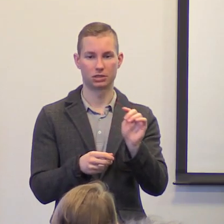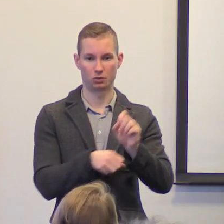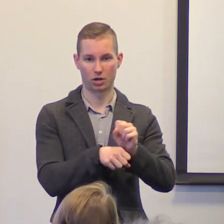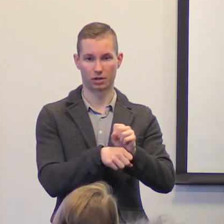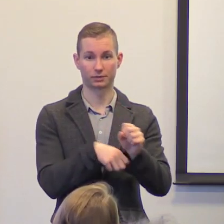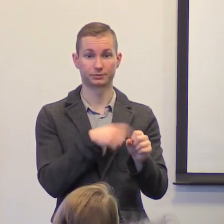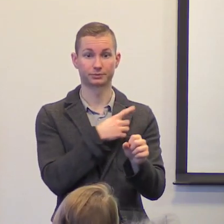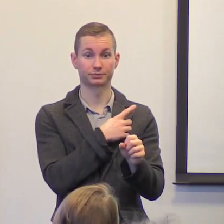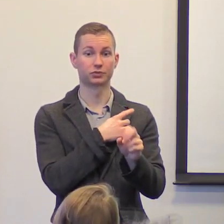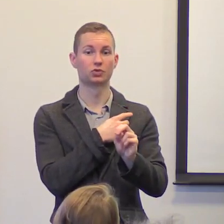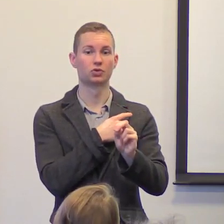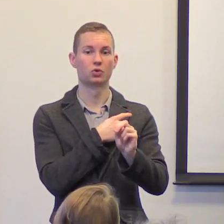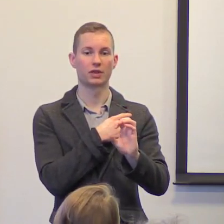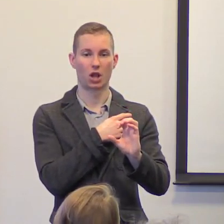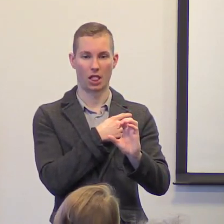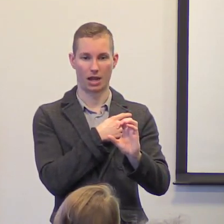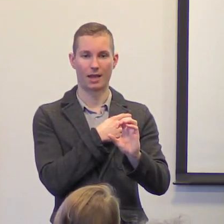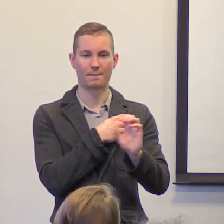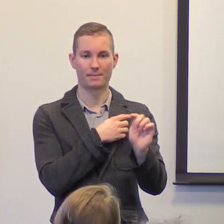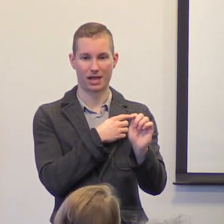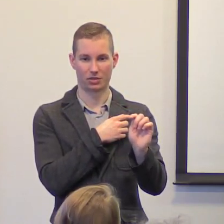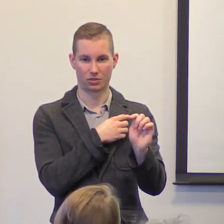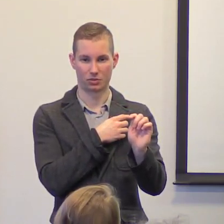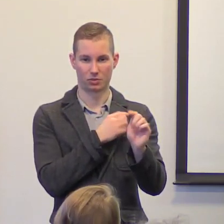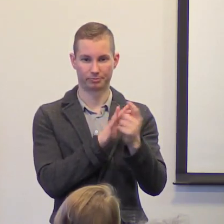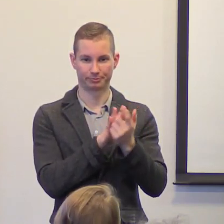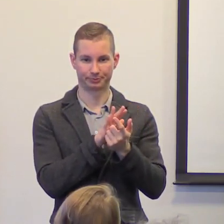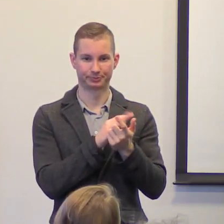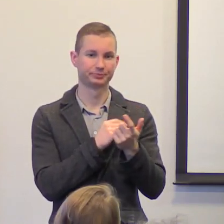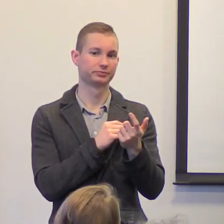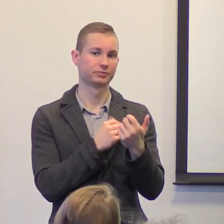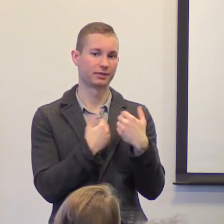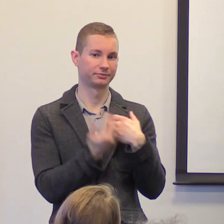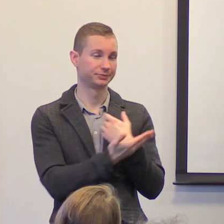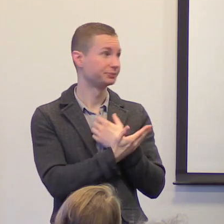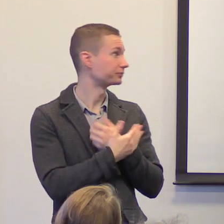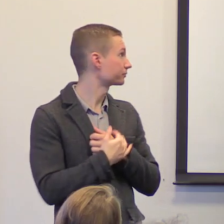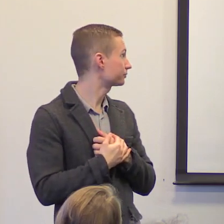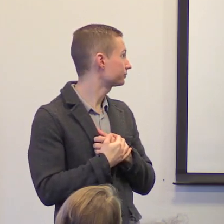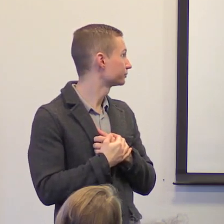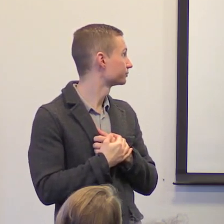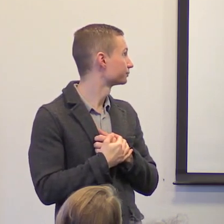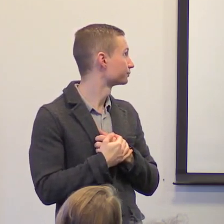This is the North Carolina bathroom act that they have there.